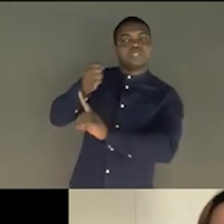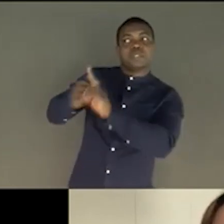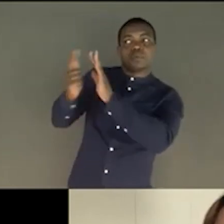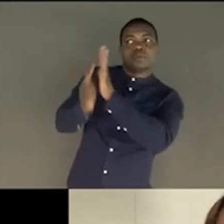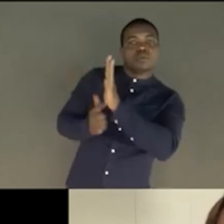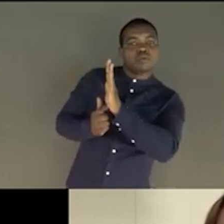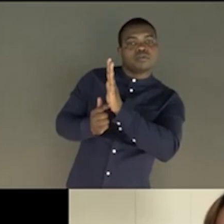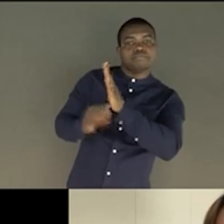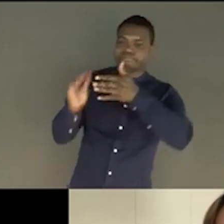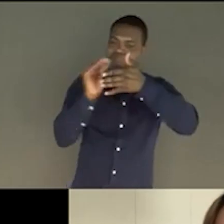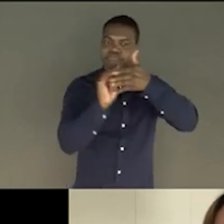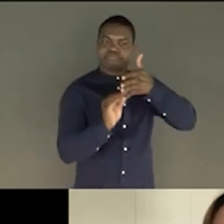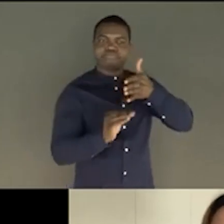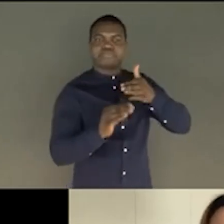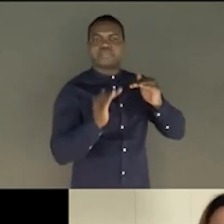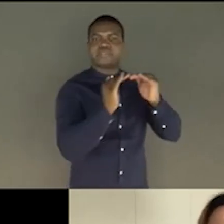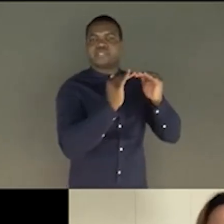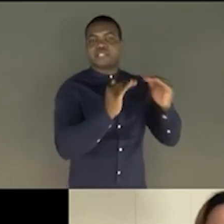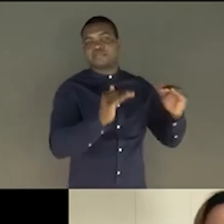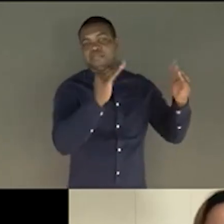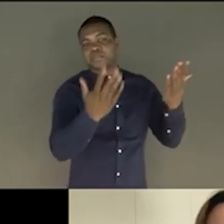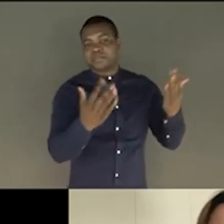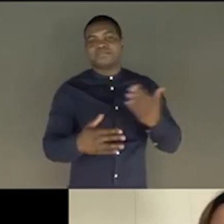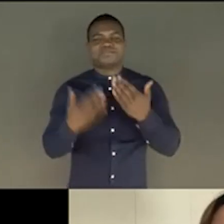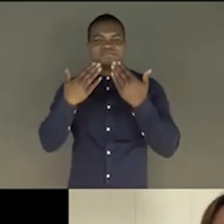but loads of good information from all speakers especially.